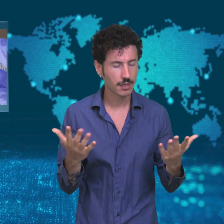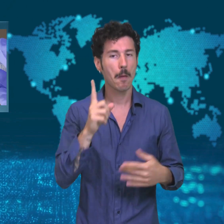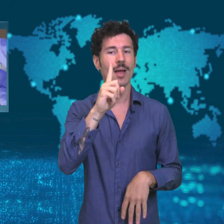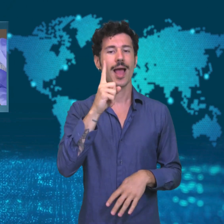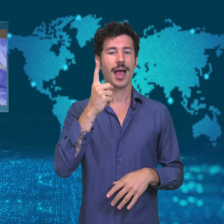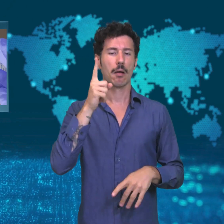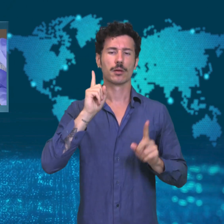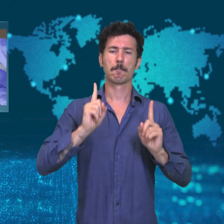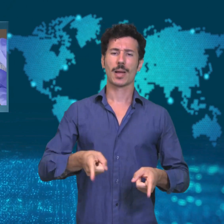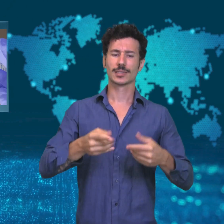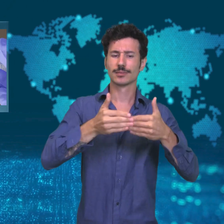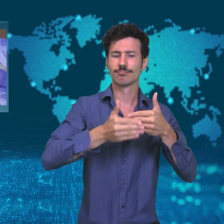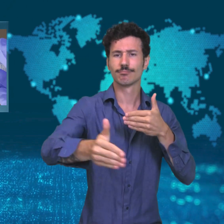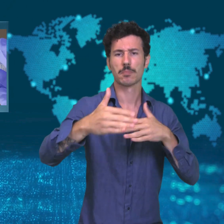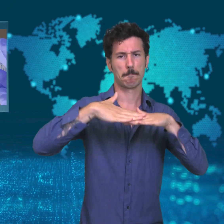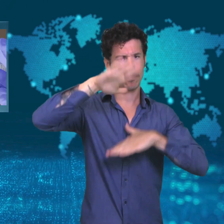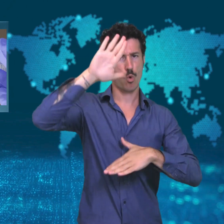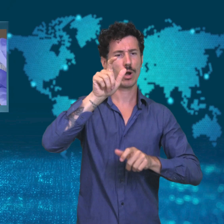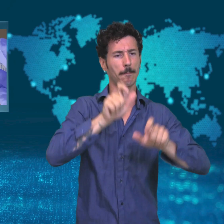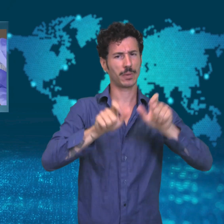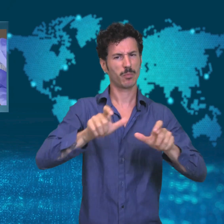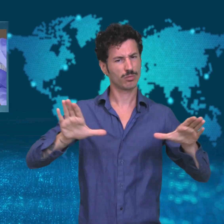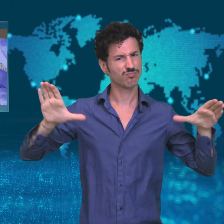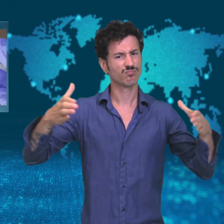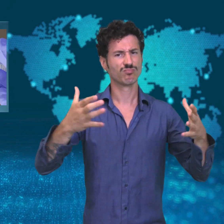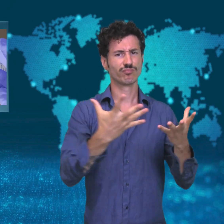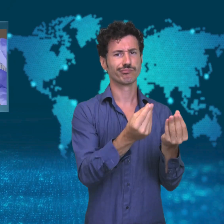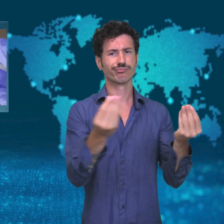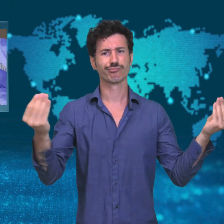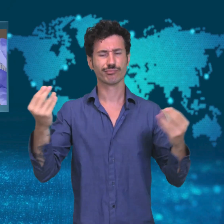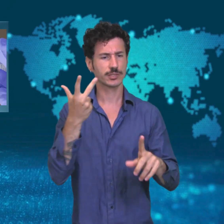again with larger group of people.